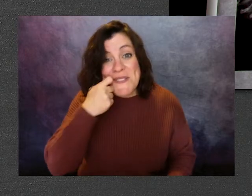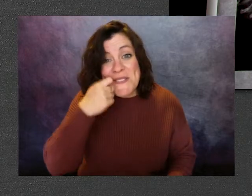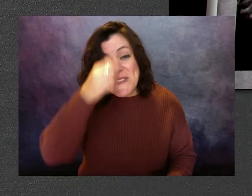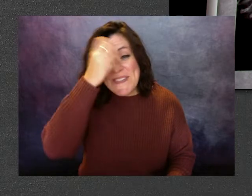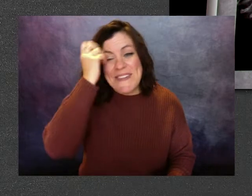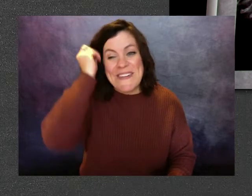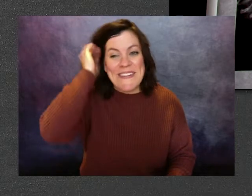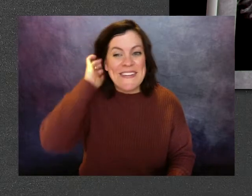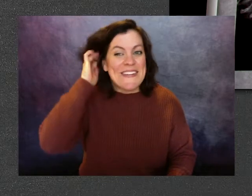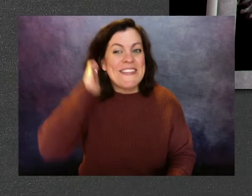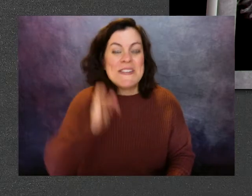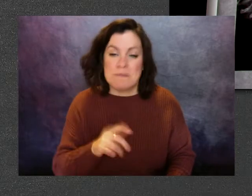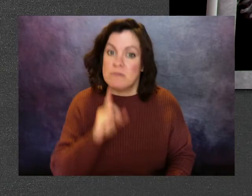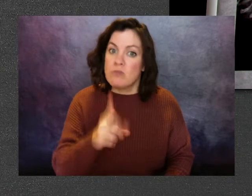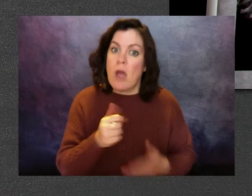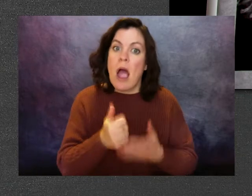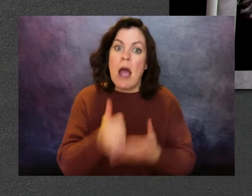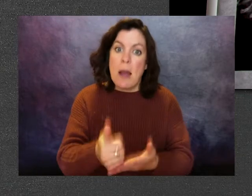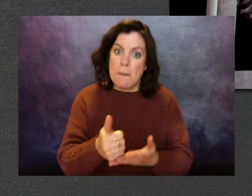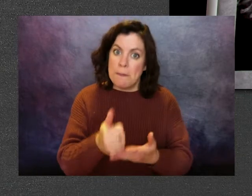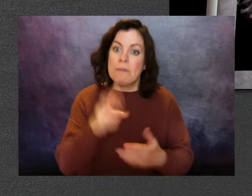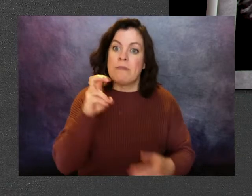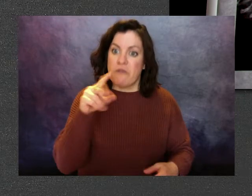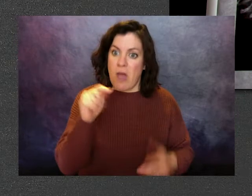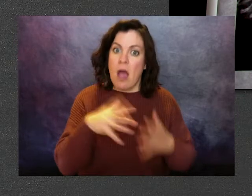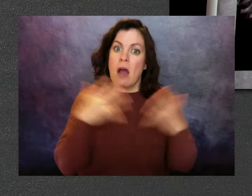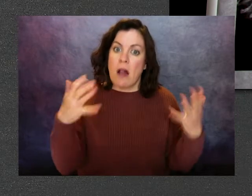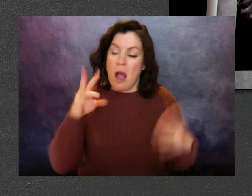Yeah, so X-rays are very useful tools, for veterinarians.